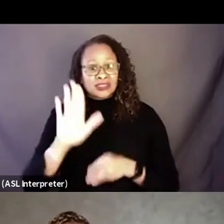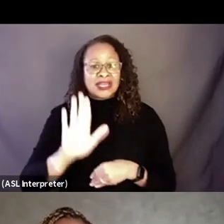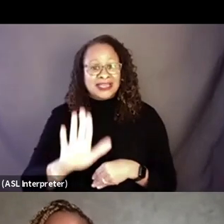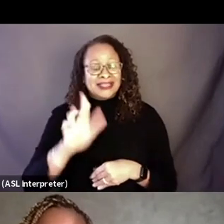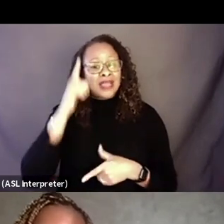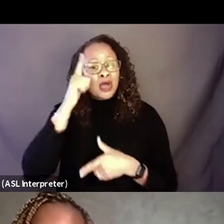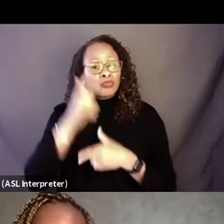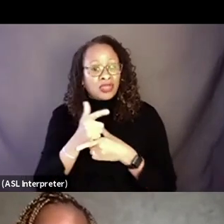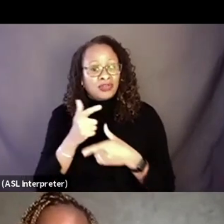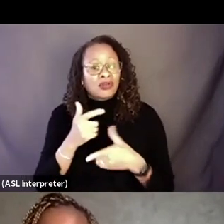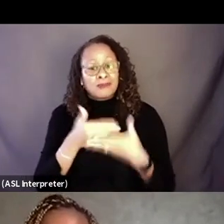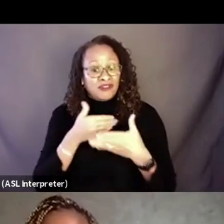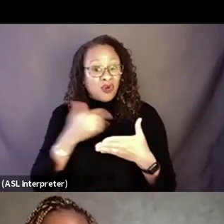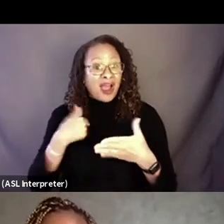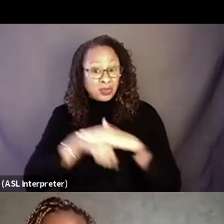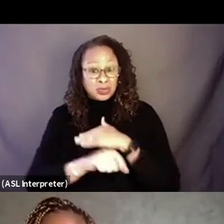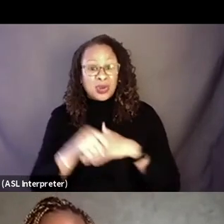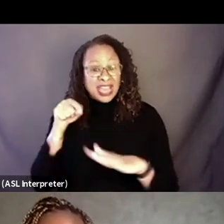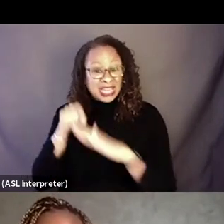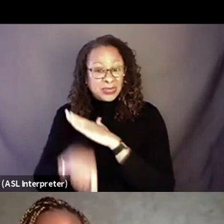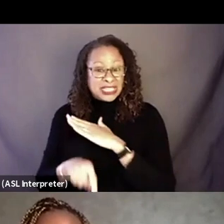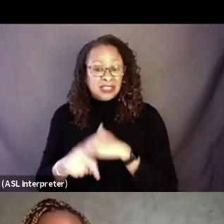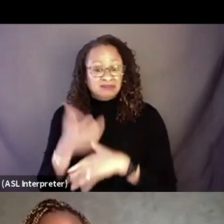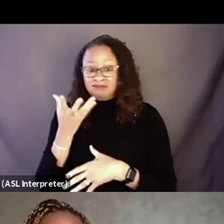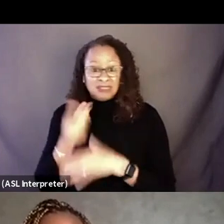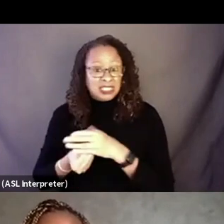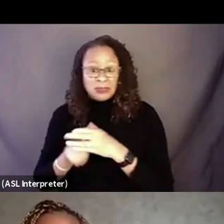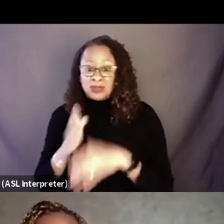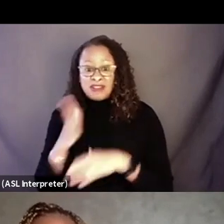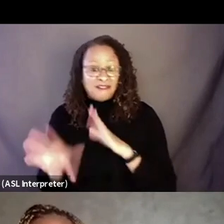He was killed and he disappeared and was never found.